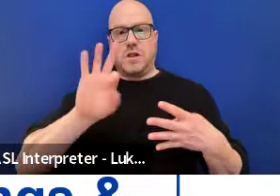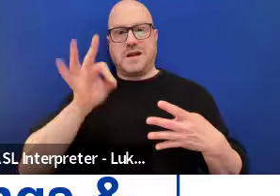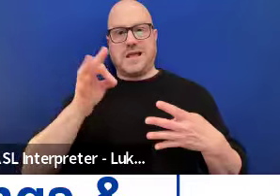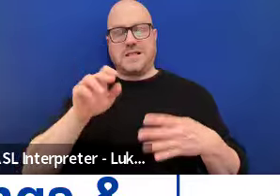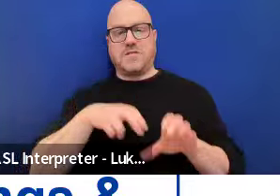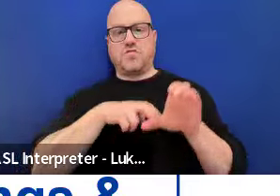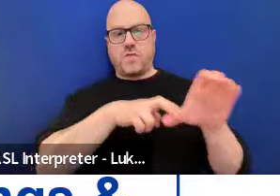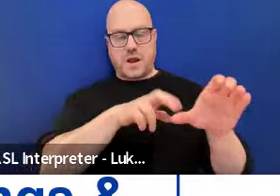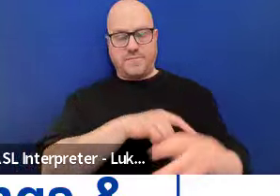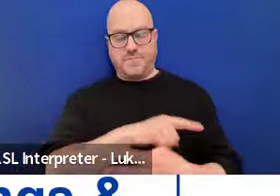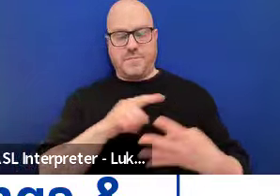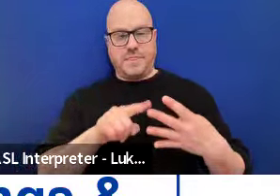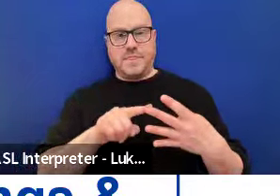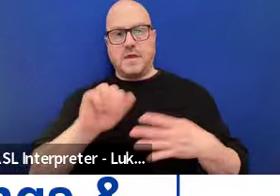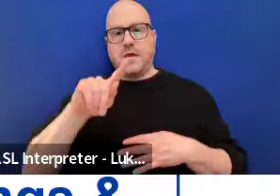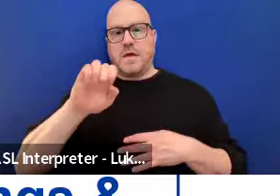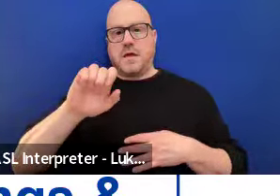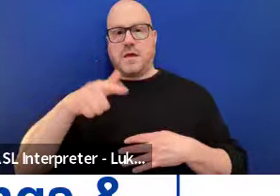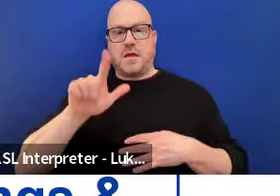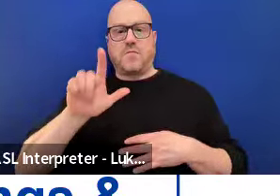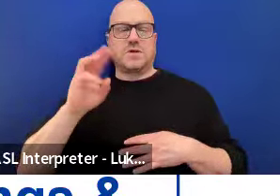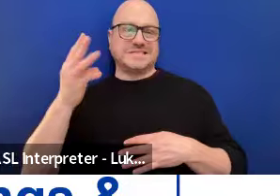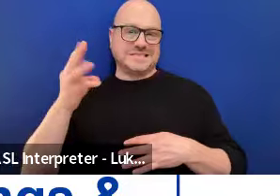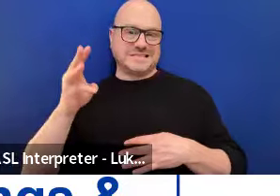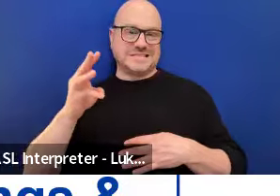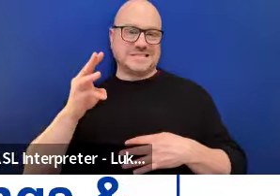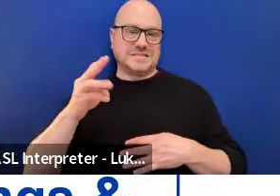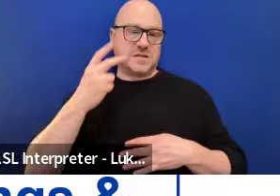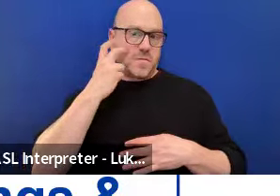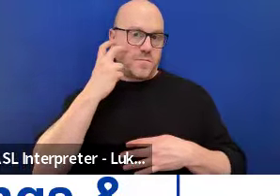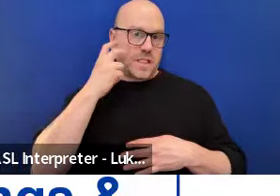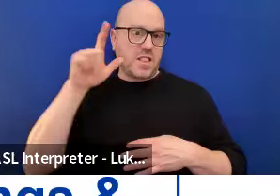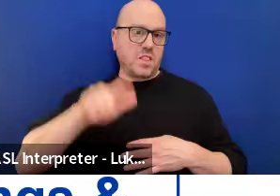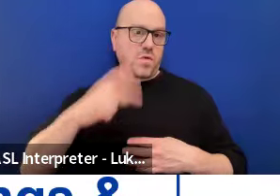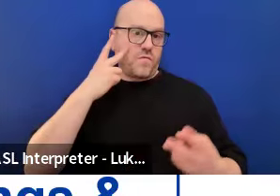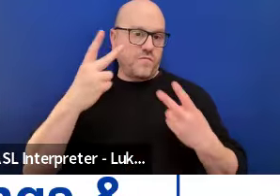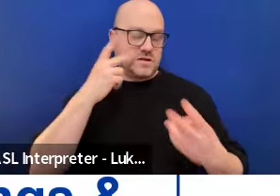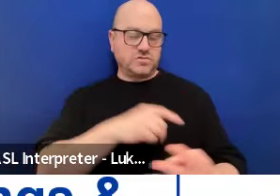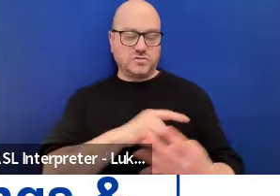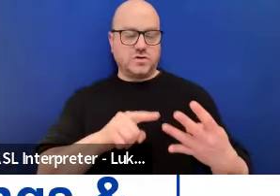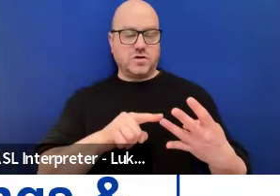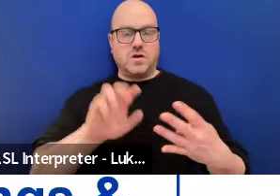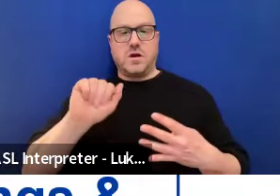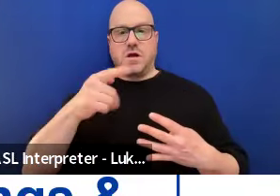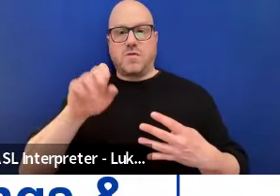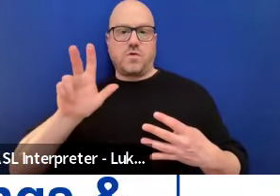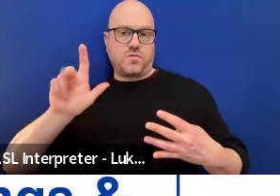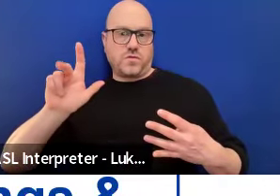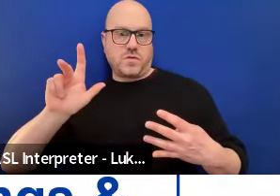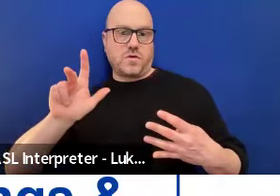APRIL 9. AND WE HAVE ONE FOR BLIND/LOW VISION ON APRIL 16TH.